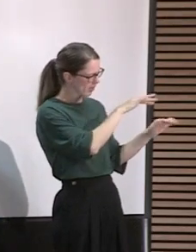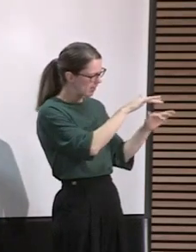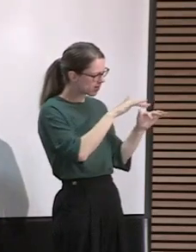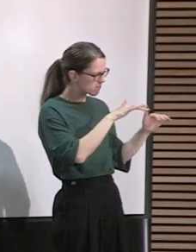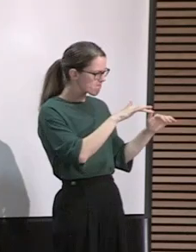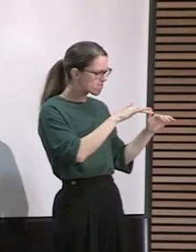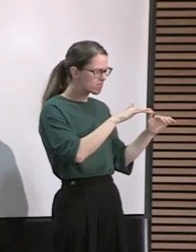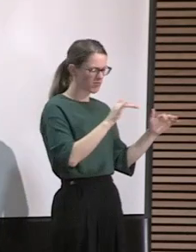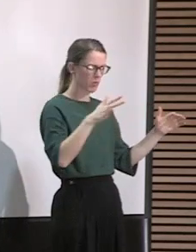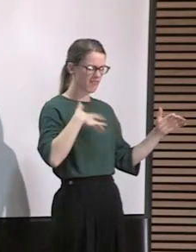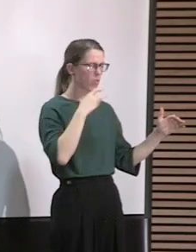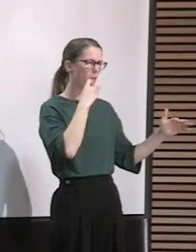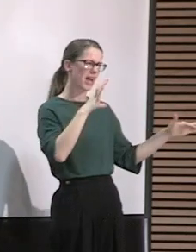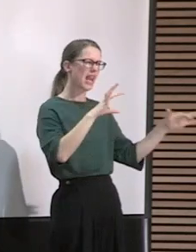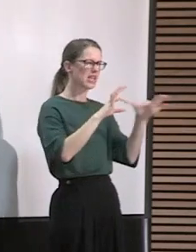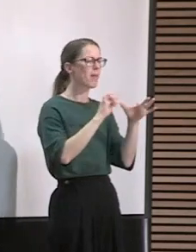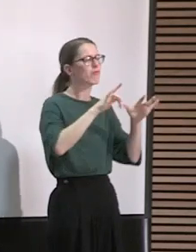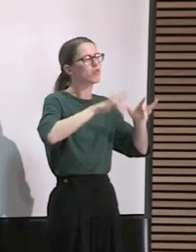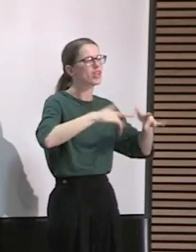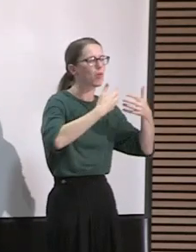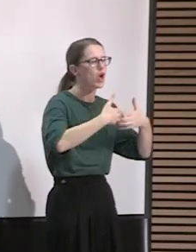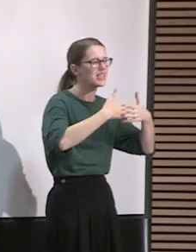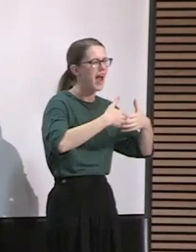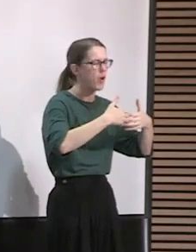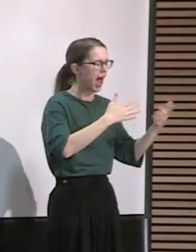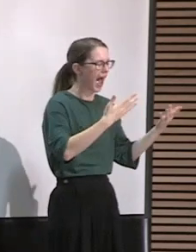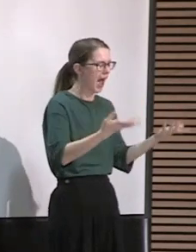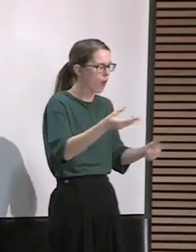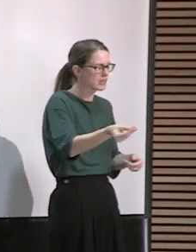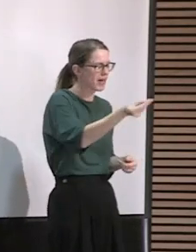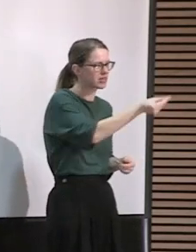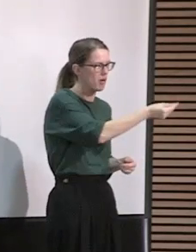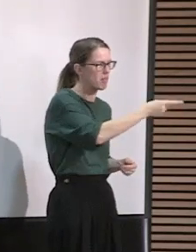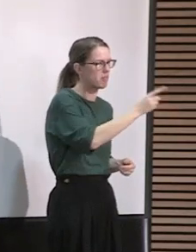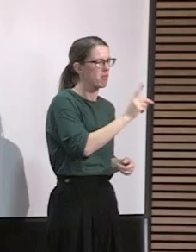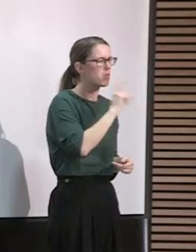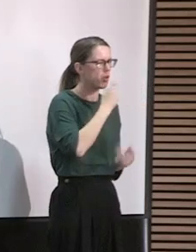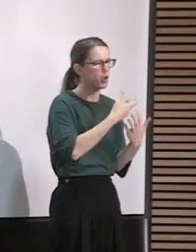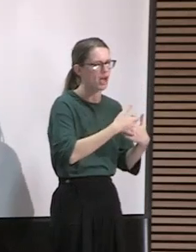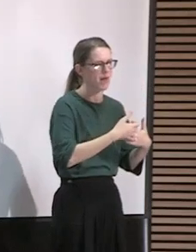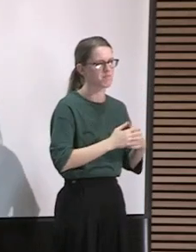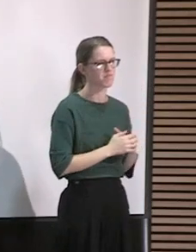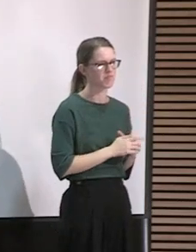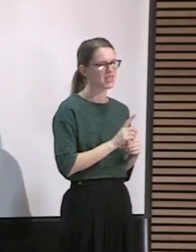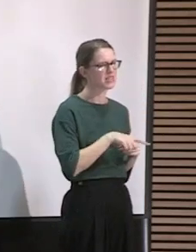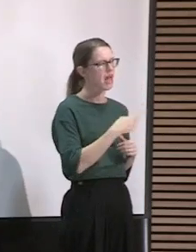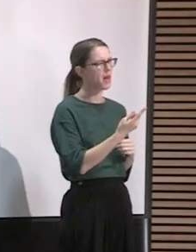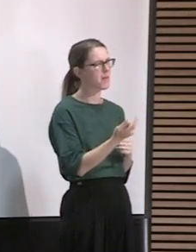look at the sort of demographic profile of the community there, we just